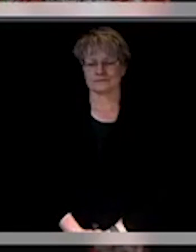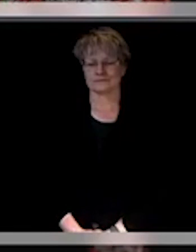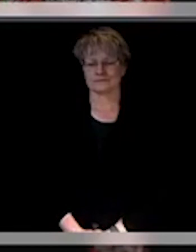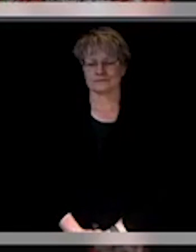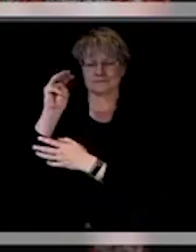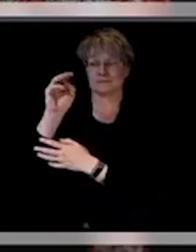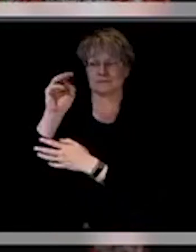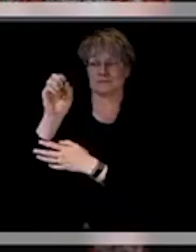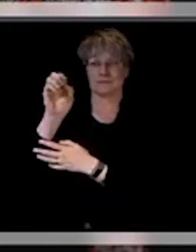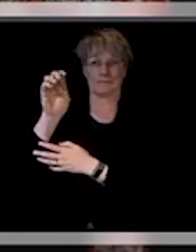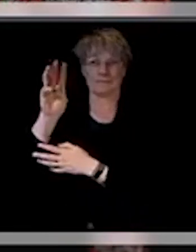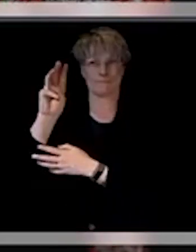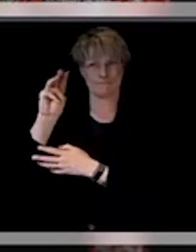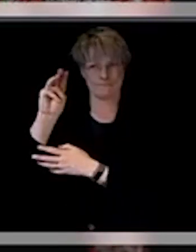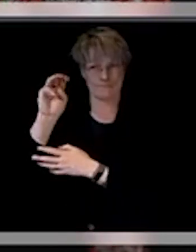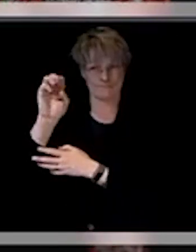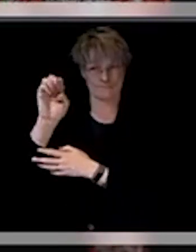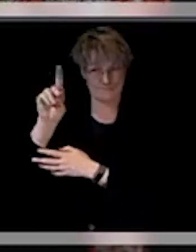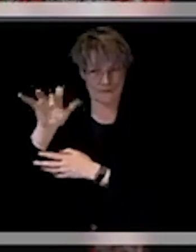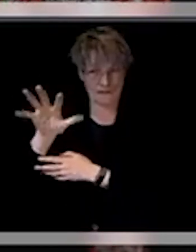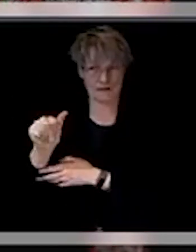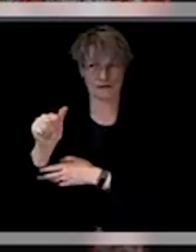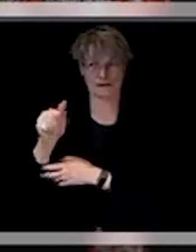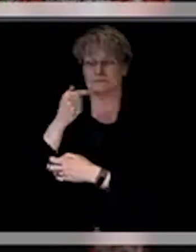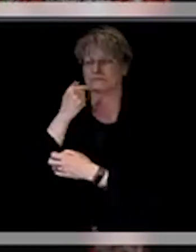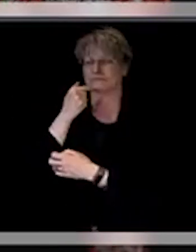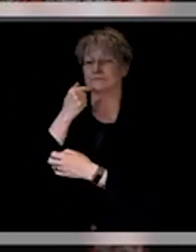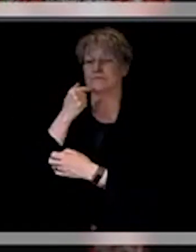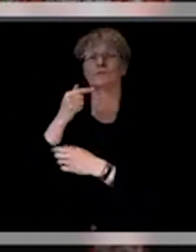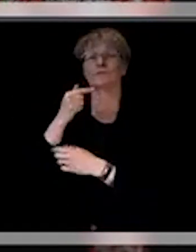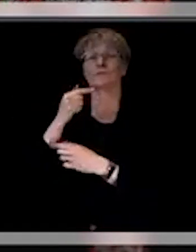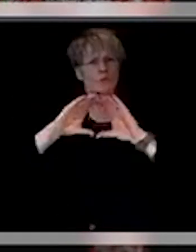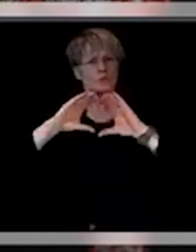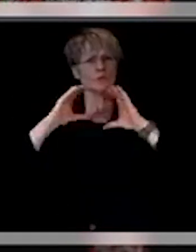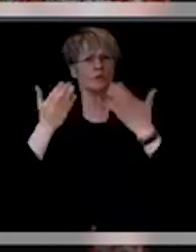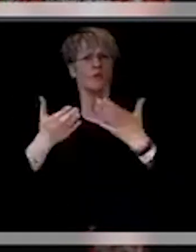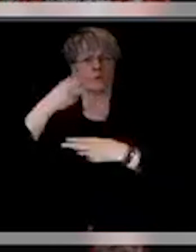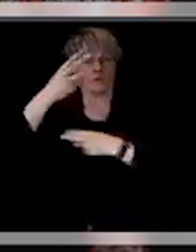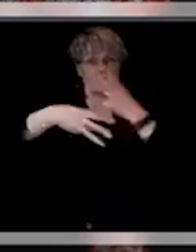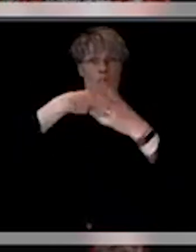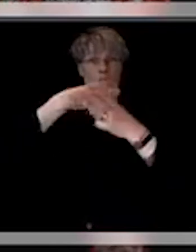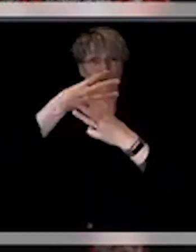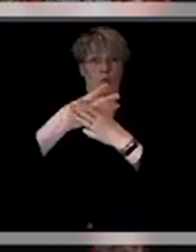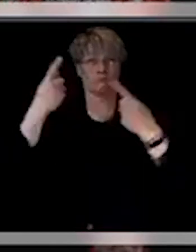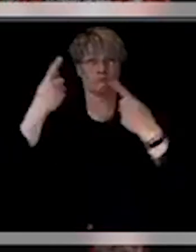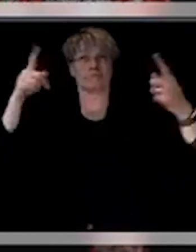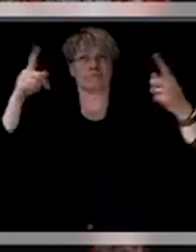encouraging them to acknowledge that there is some evidence about airborne transmission